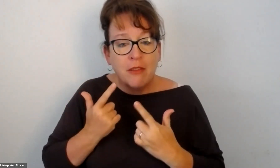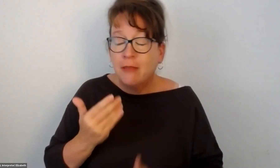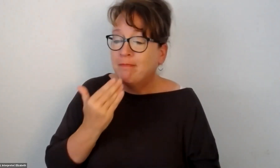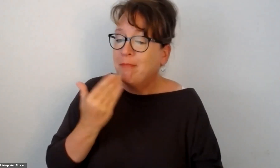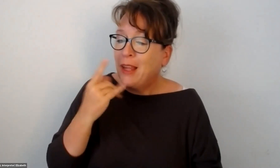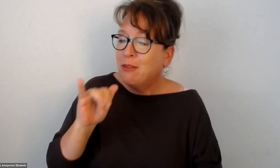And before we do that, though,